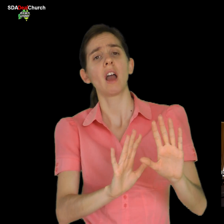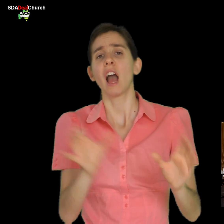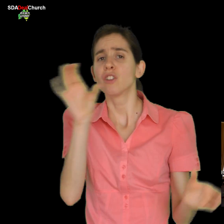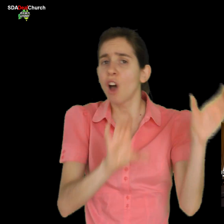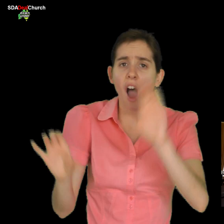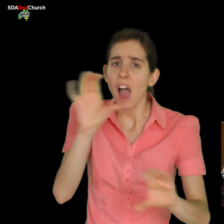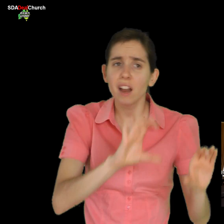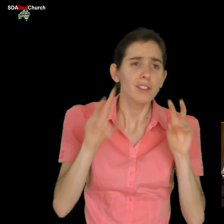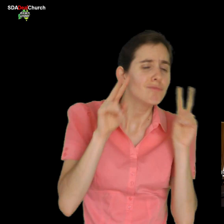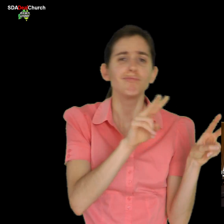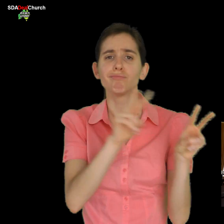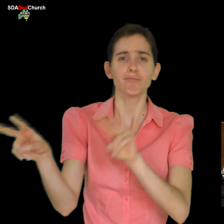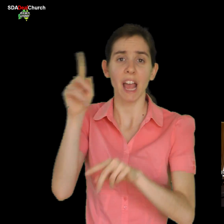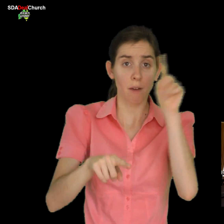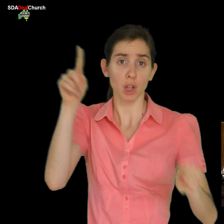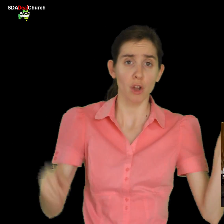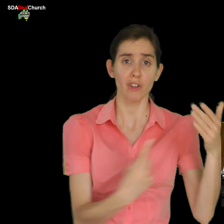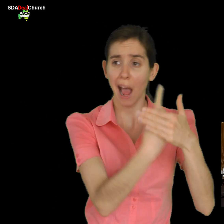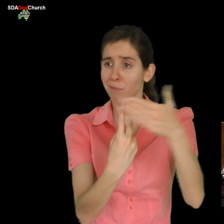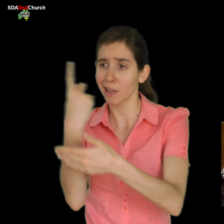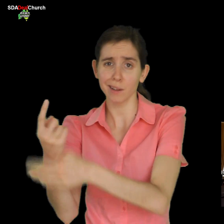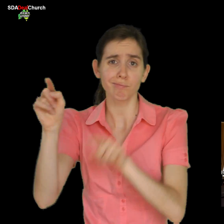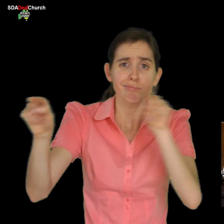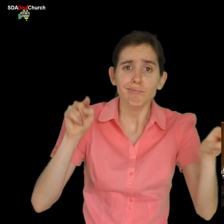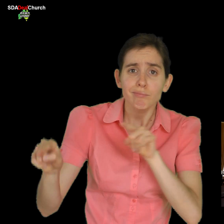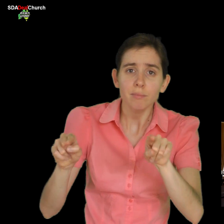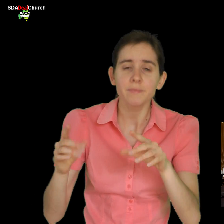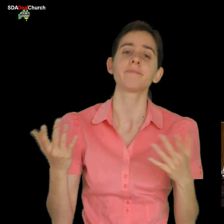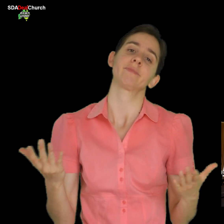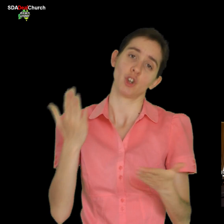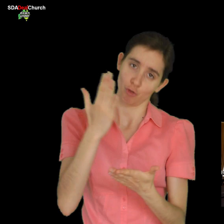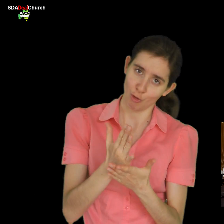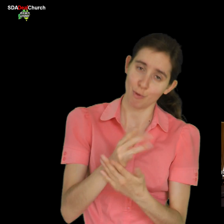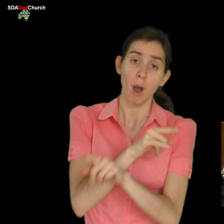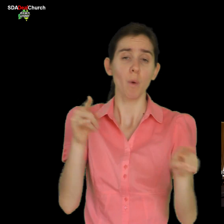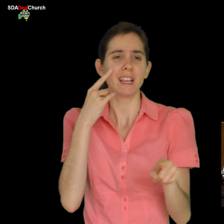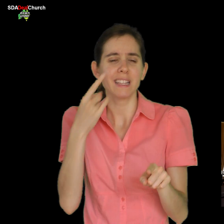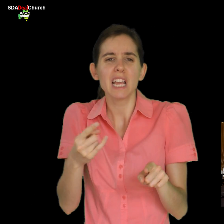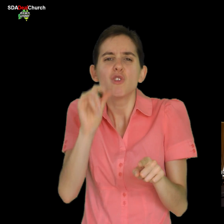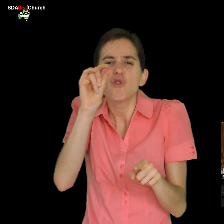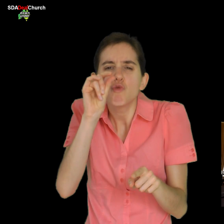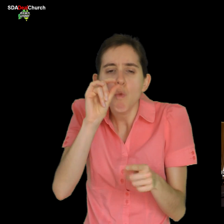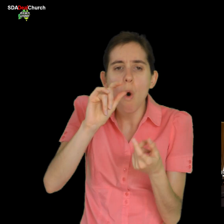observe evolution taking place." True, we see small evolutionary changes in